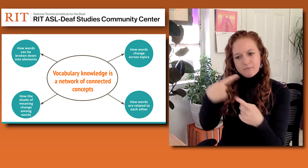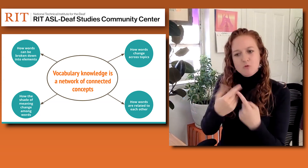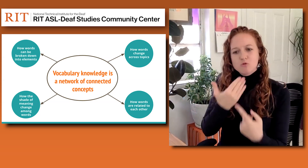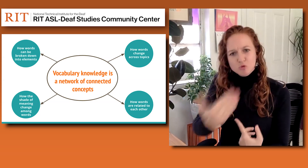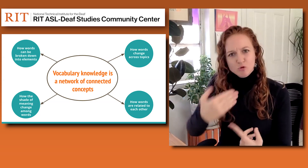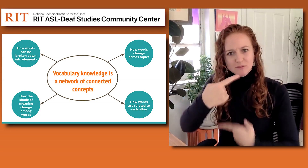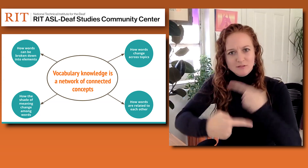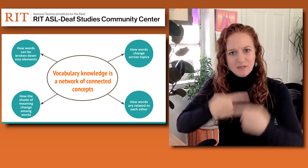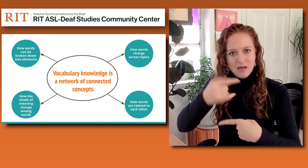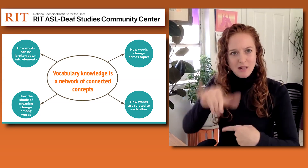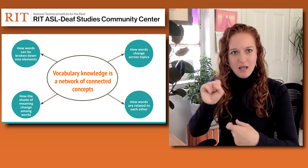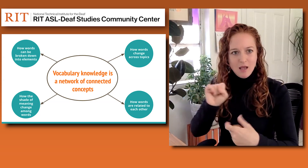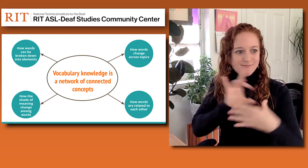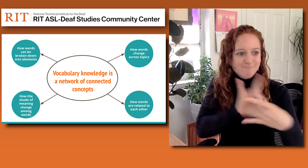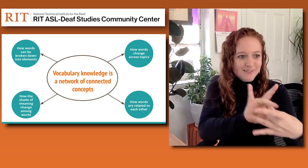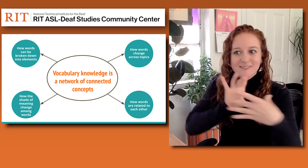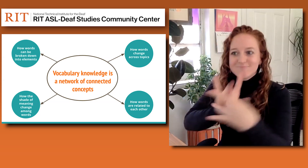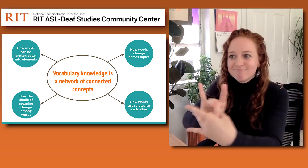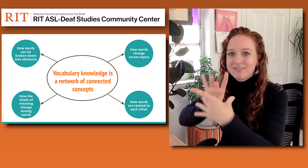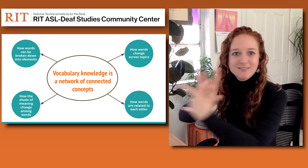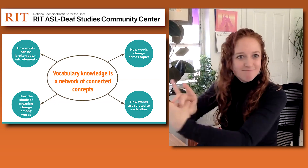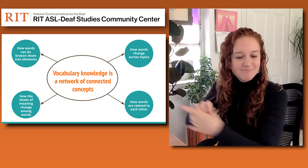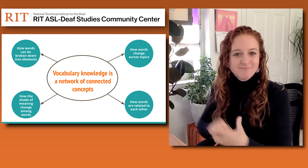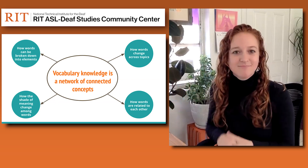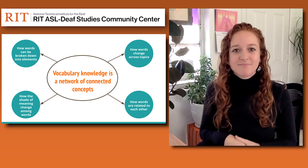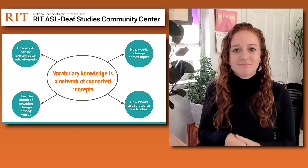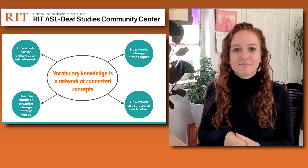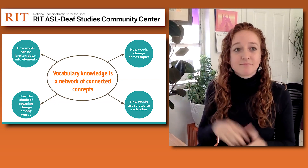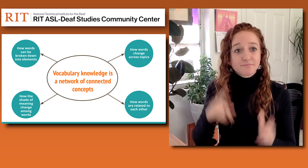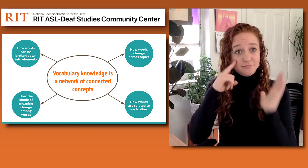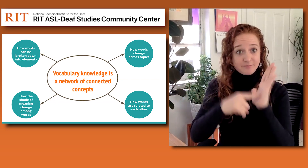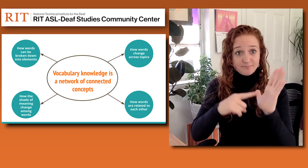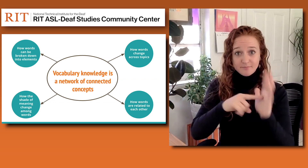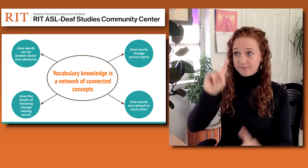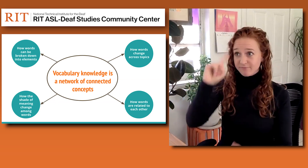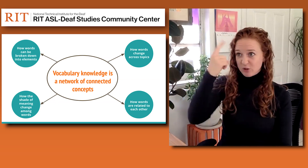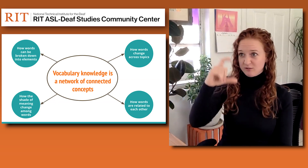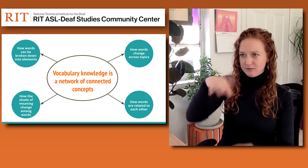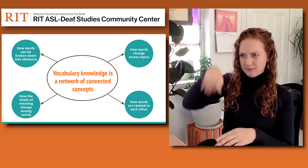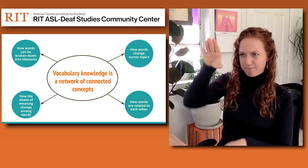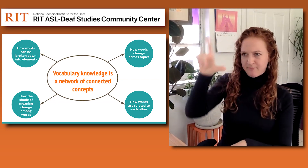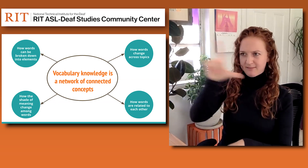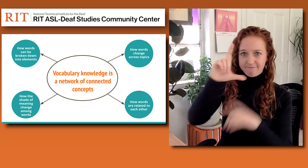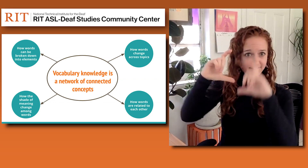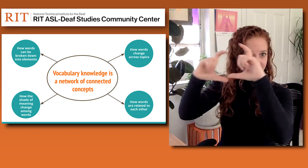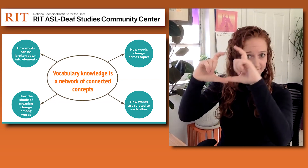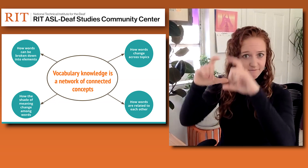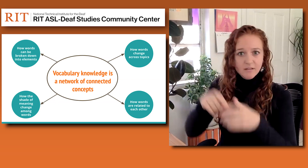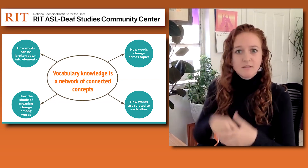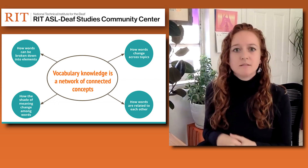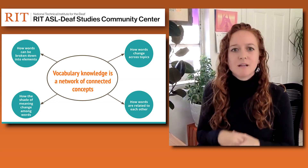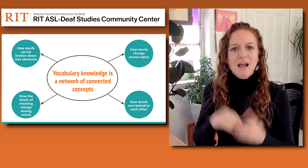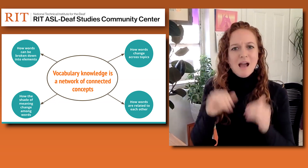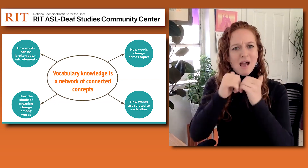If we think of a good sign that could connect to these concepts, then you can make all these connections.